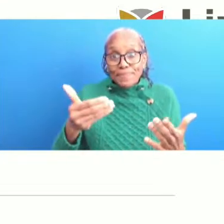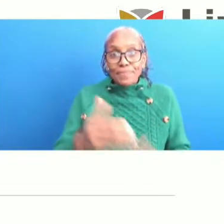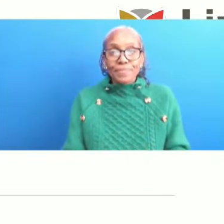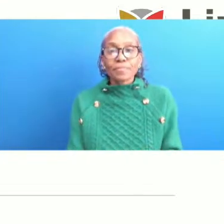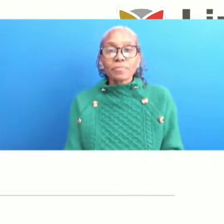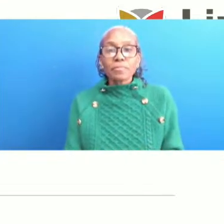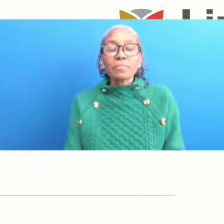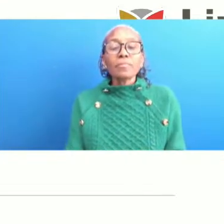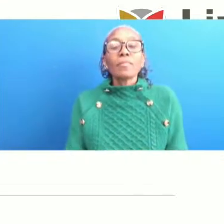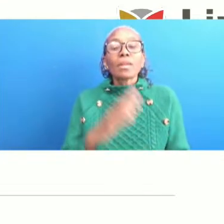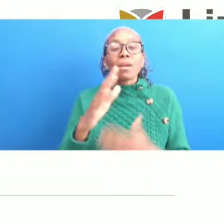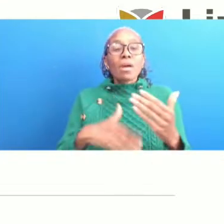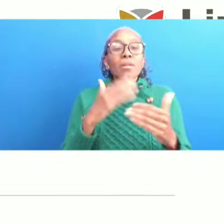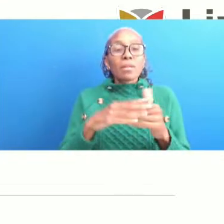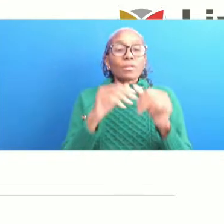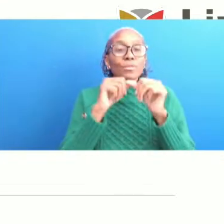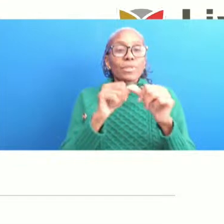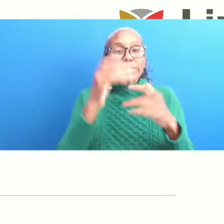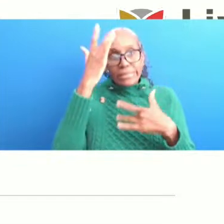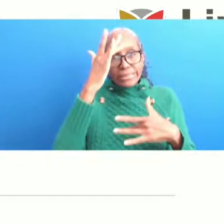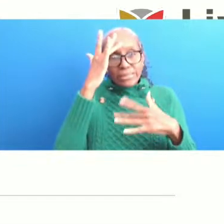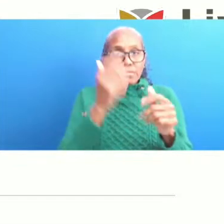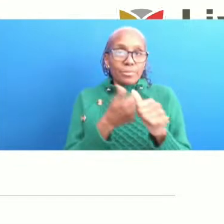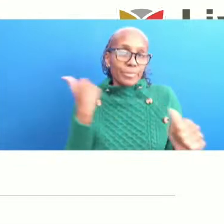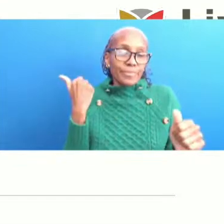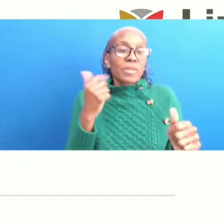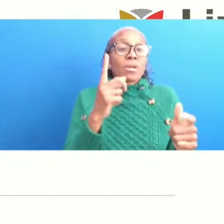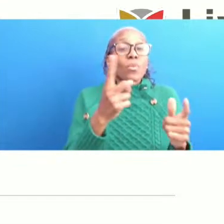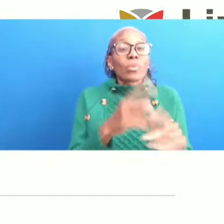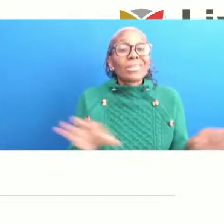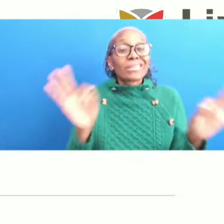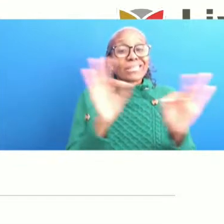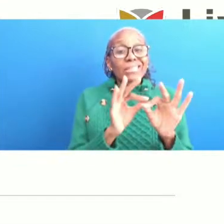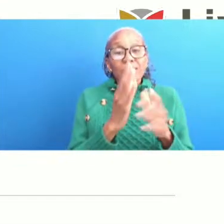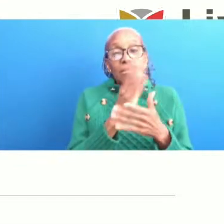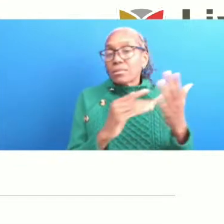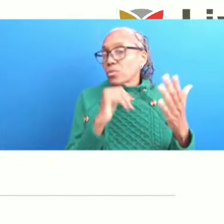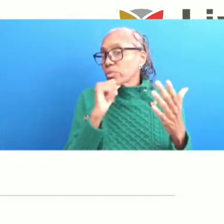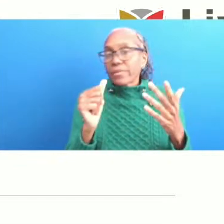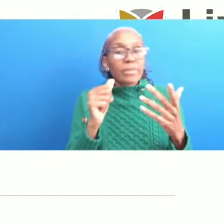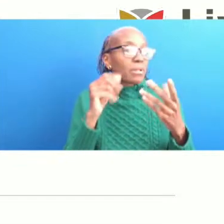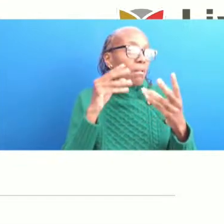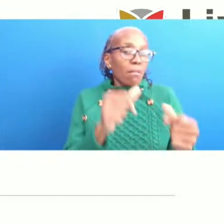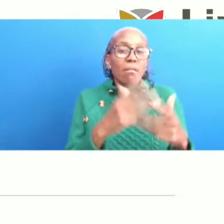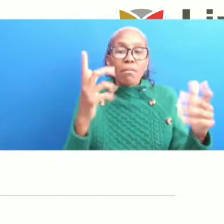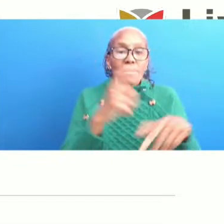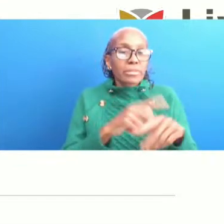THE CONCERNS AROUND POTENTIAL THREATS TO THAT. NEXT UP IS CHRONIC DISEASE